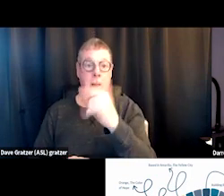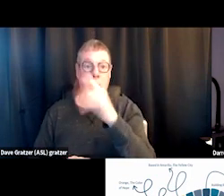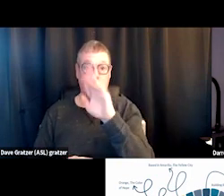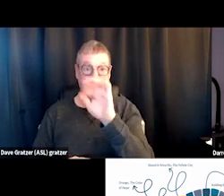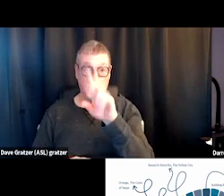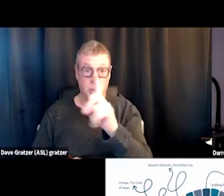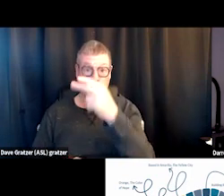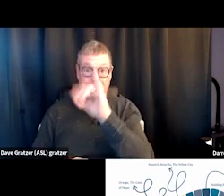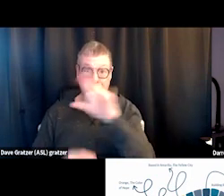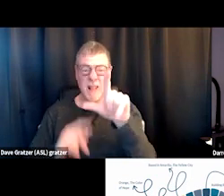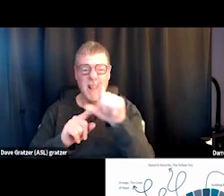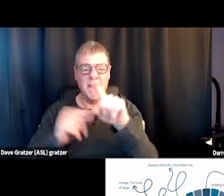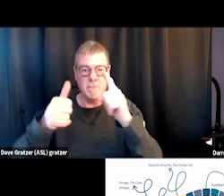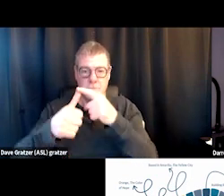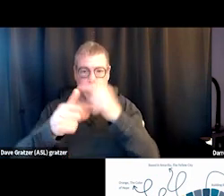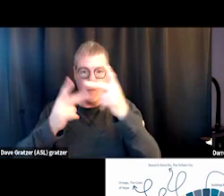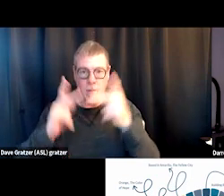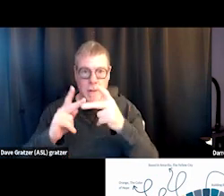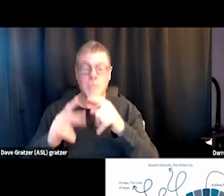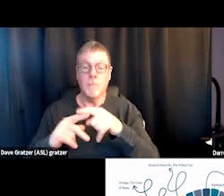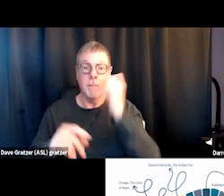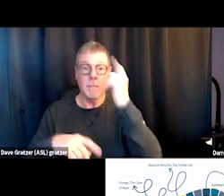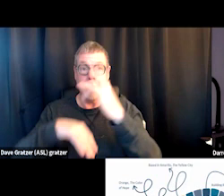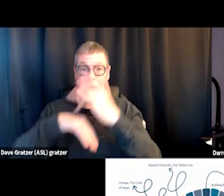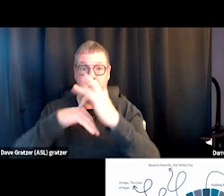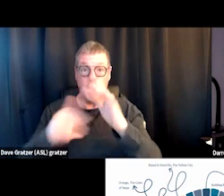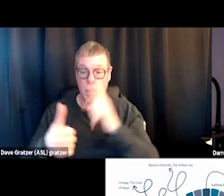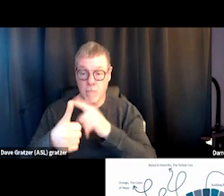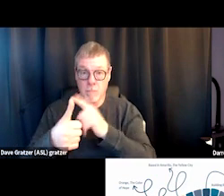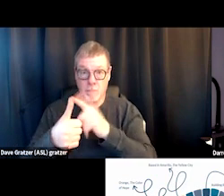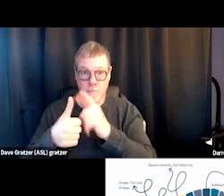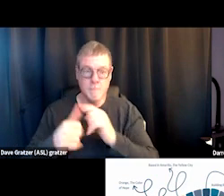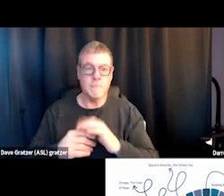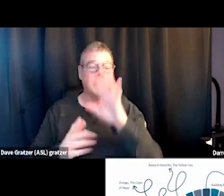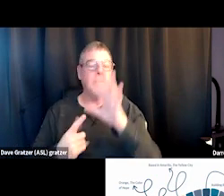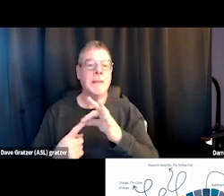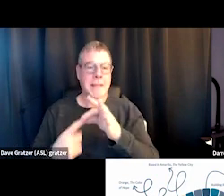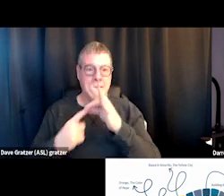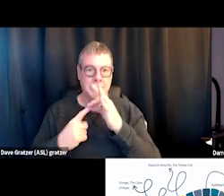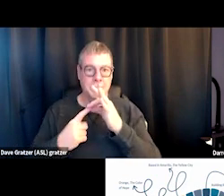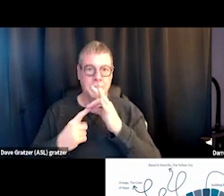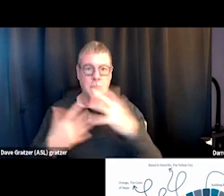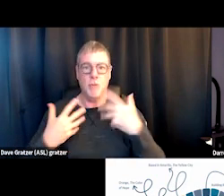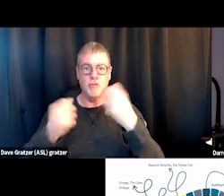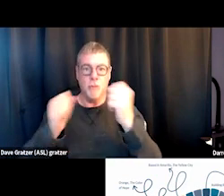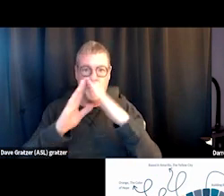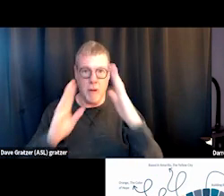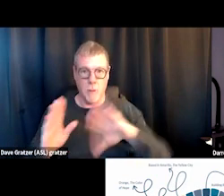and all of these components are available at Mockingbird Hill with the exception of recovery housing, and I'm gonna swap that